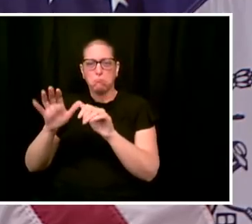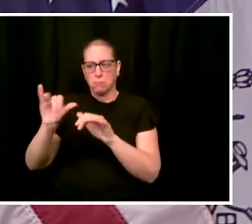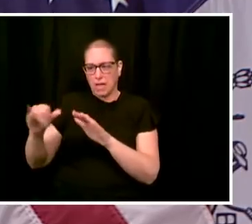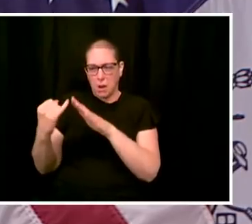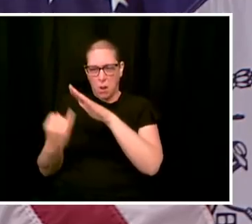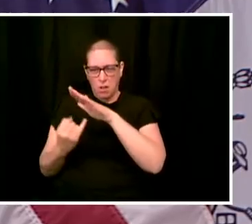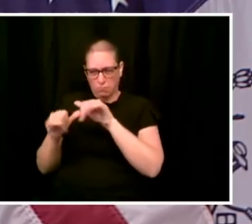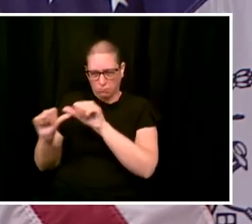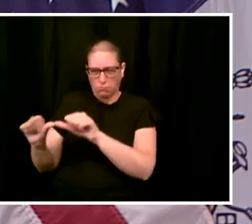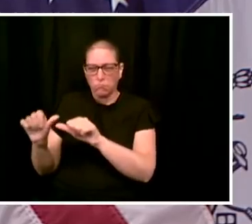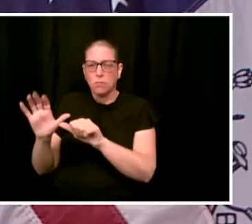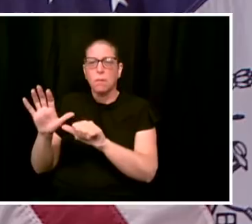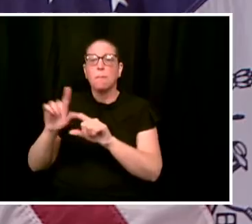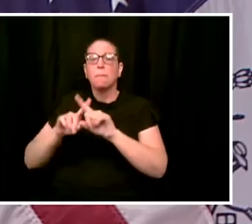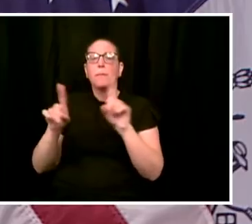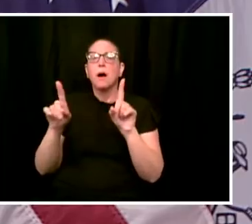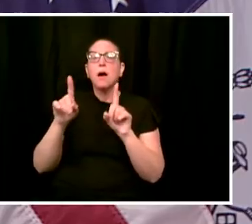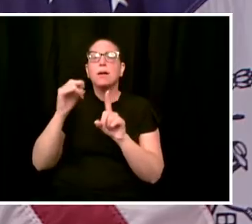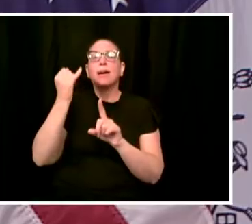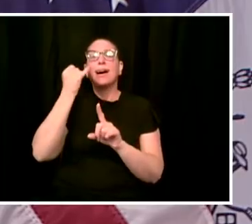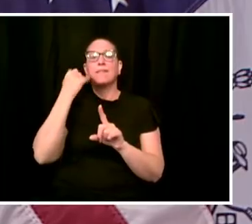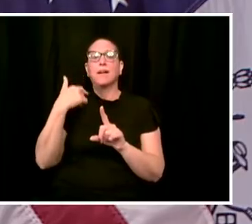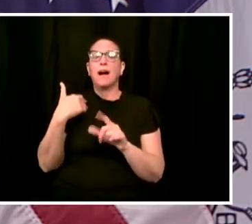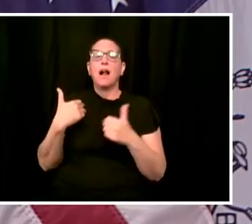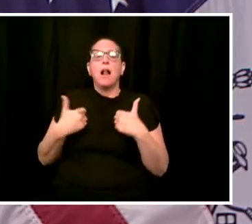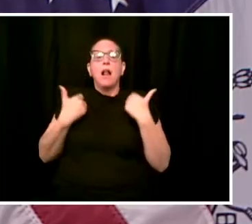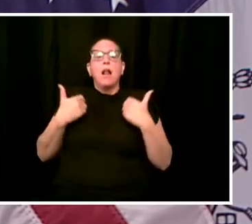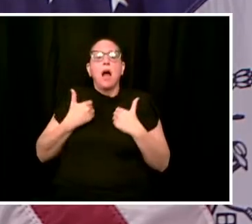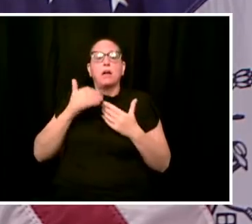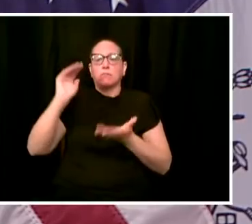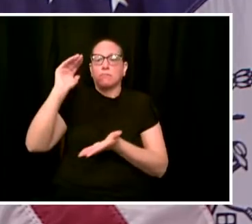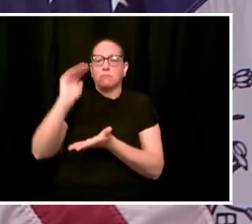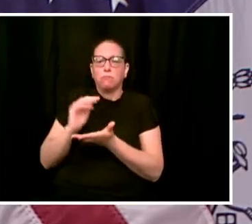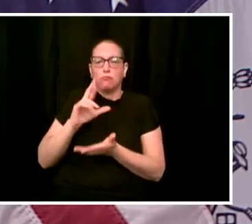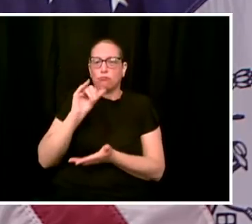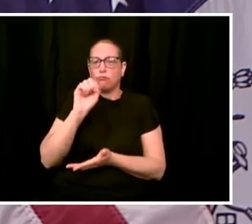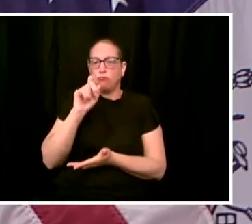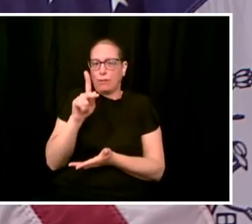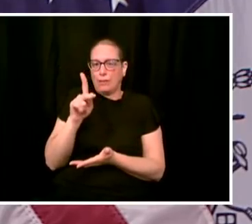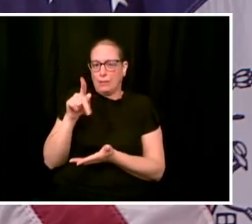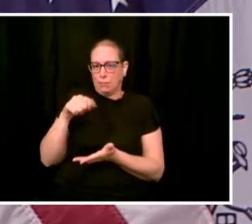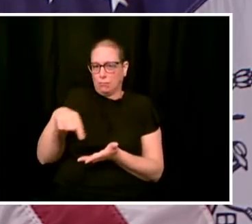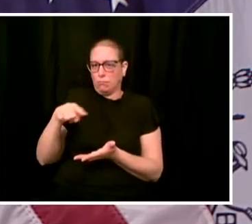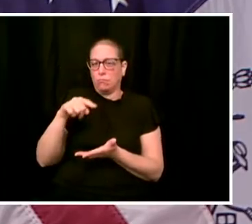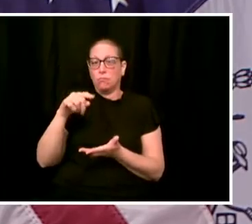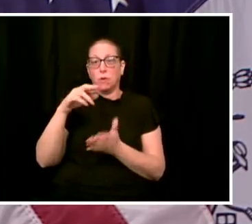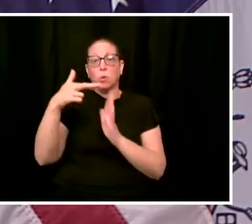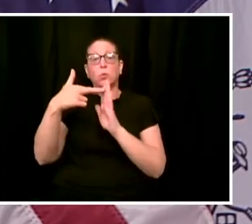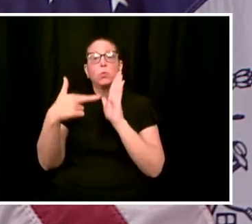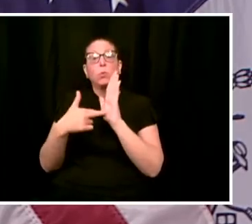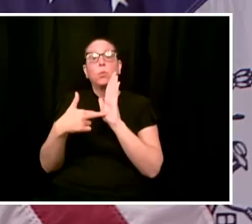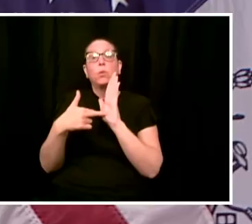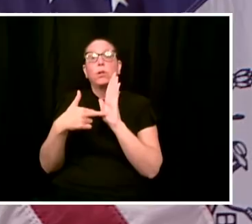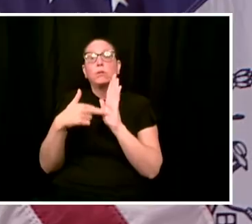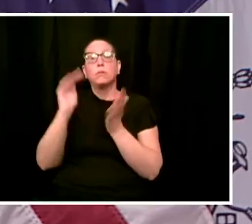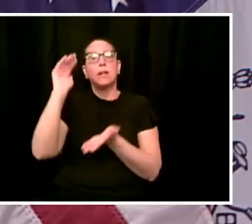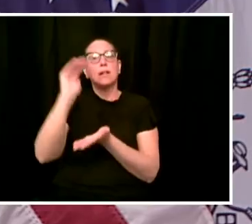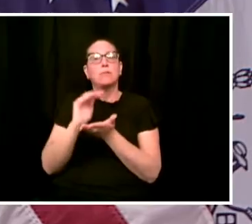65 ARE AKESDO T CONTINUE TO SHELTER IN PLACE, AND PEOPLE WITH LESS RISK MAY HAVE MORE LATITUDE IN THE